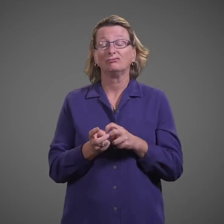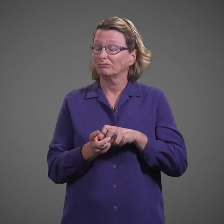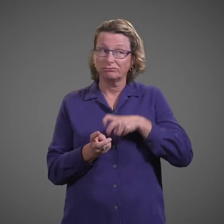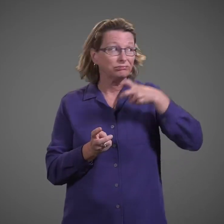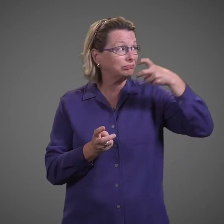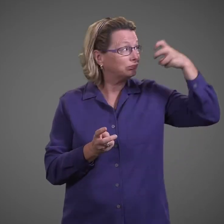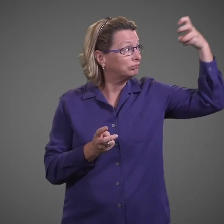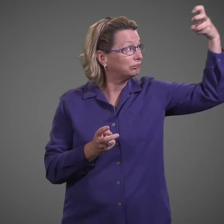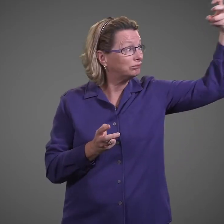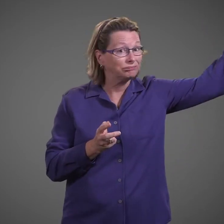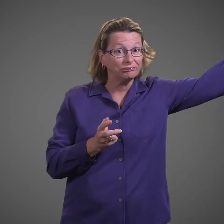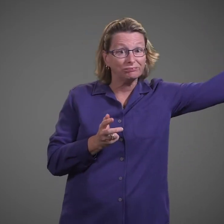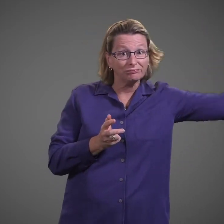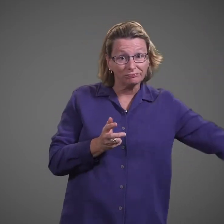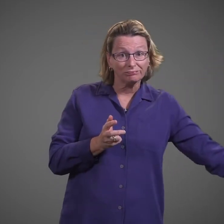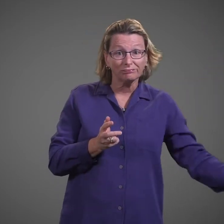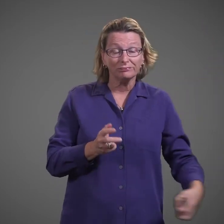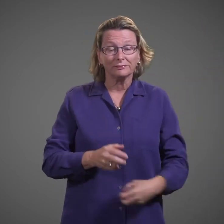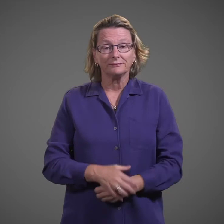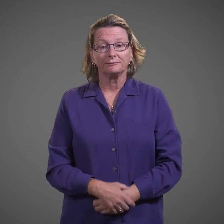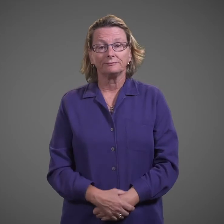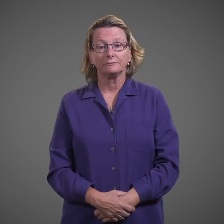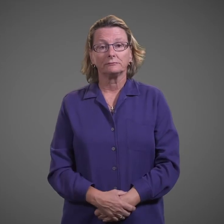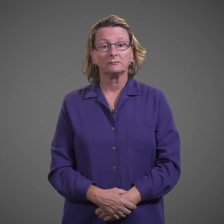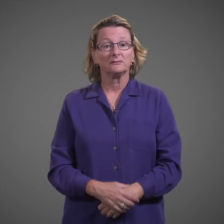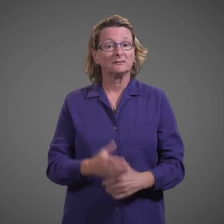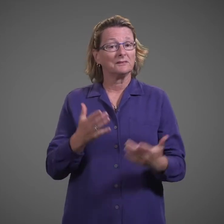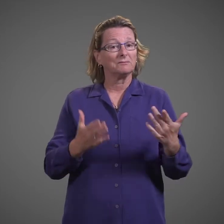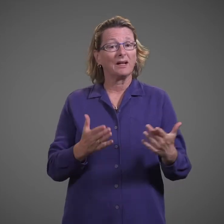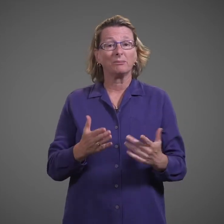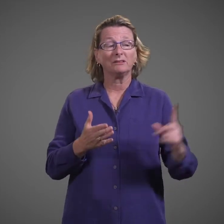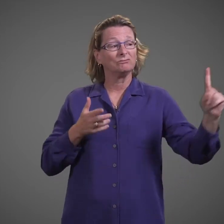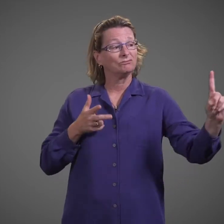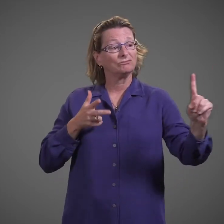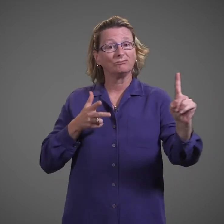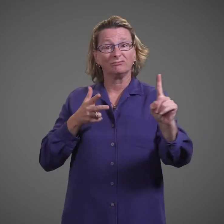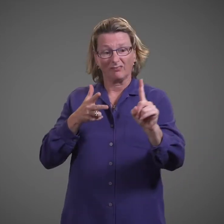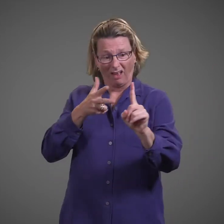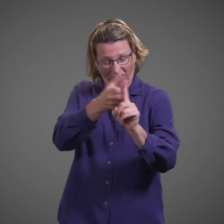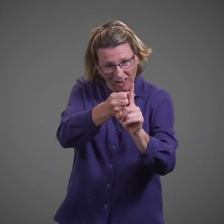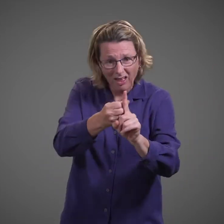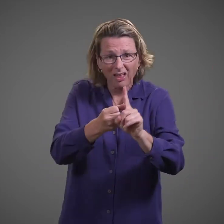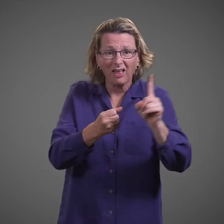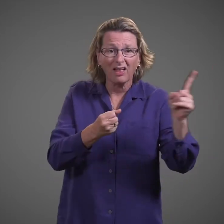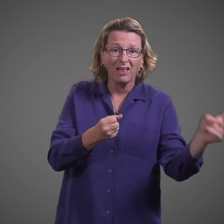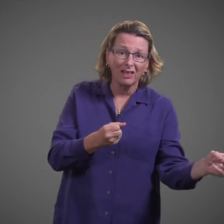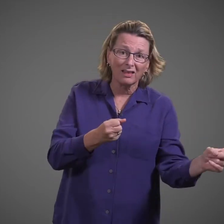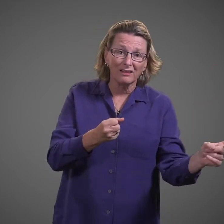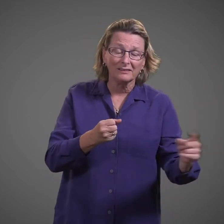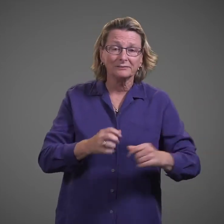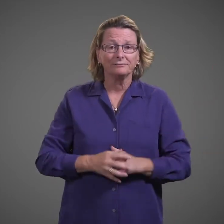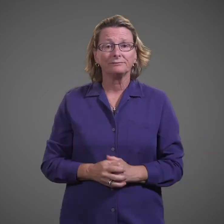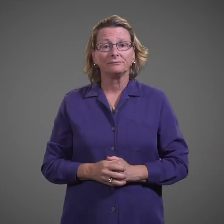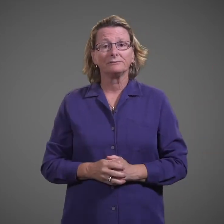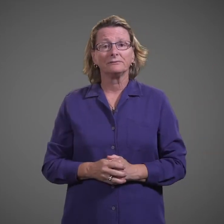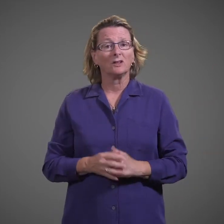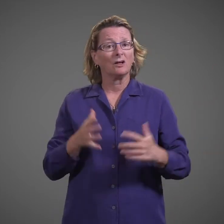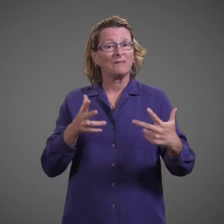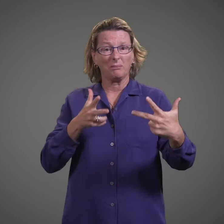A driver or passenger can be ejected out of the car as a result of a crash. A pedestrian can be struck by a vehicle.